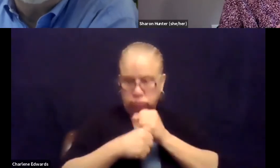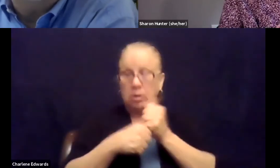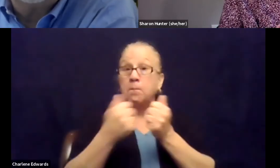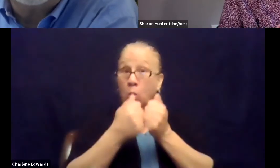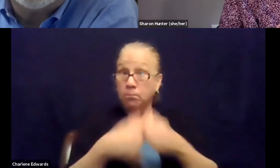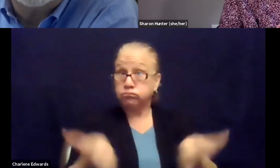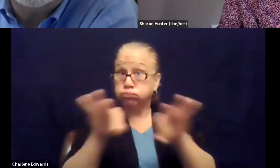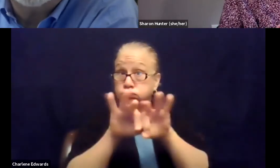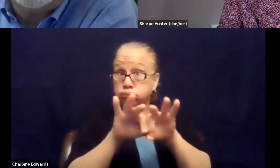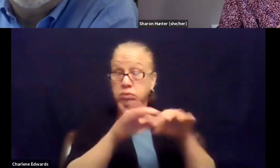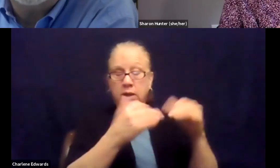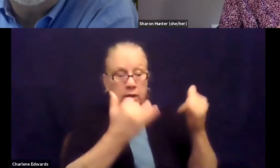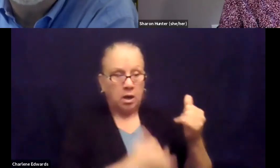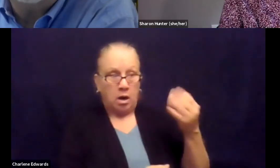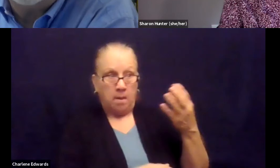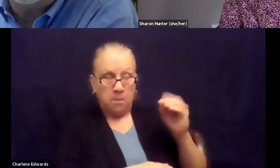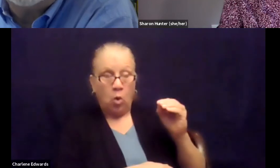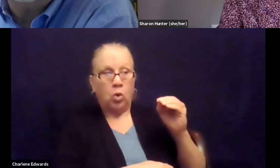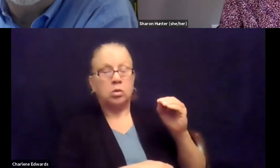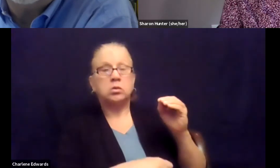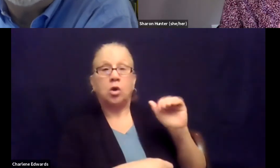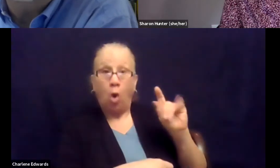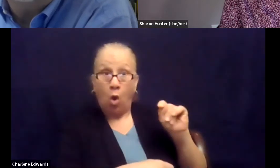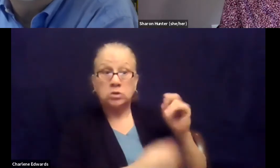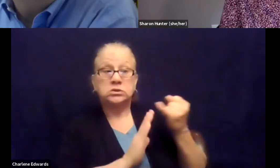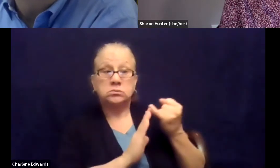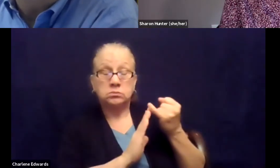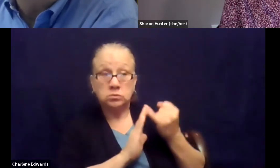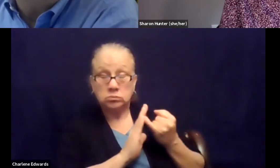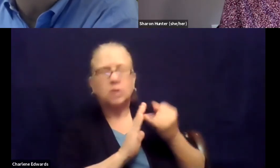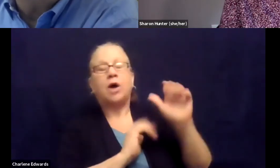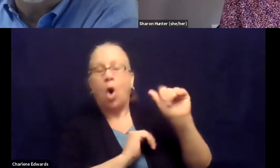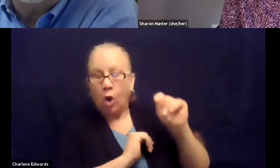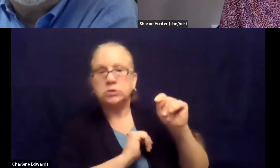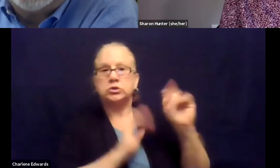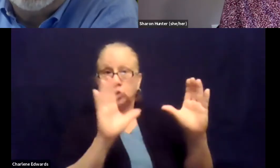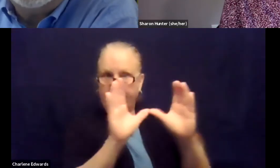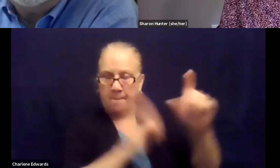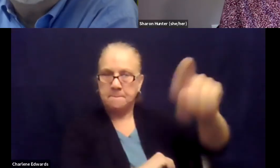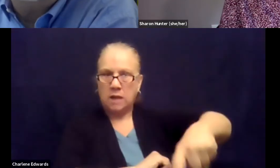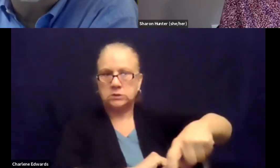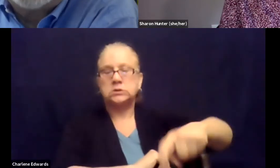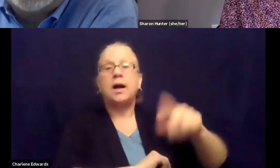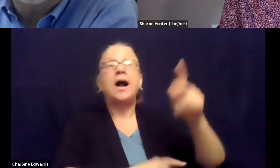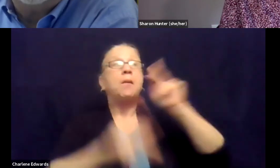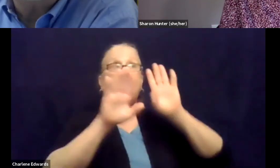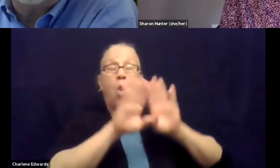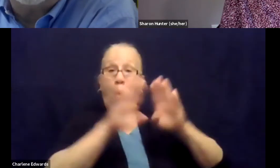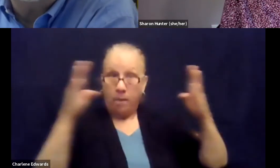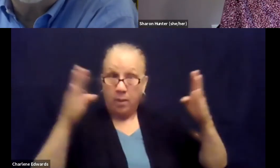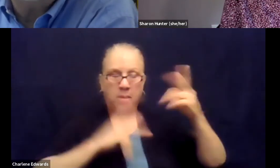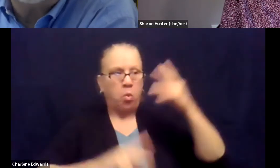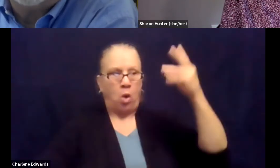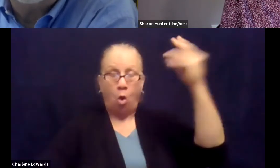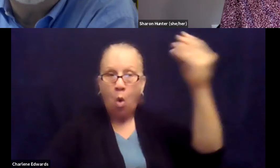to have the certification. People will be going out, so the ArtSafe program is important.